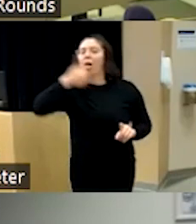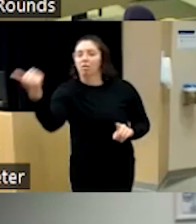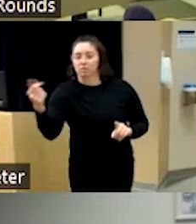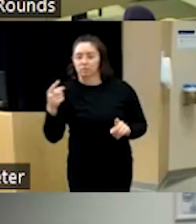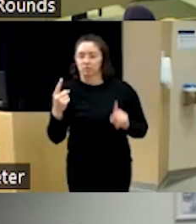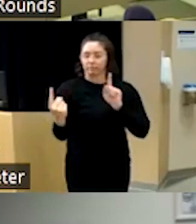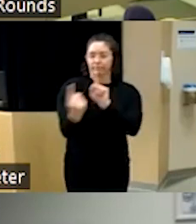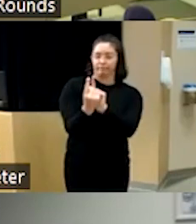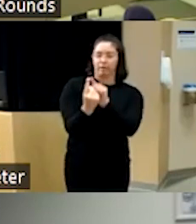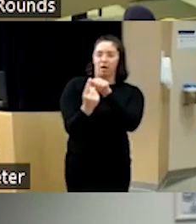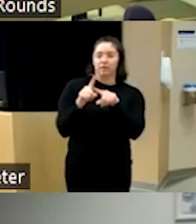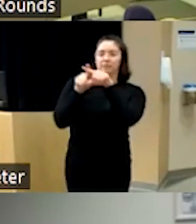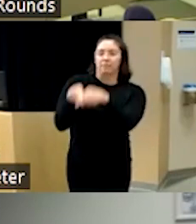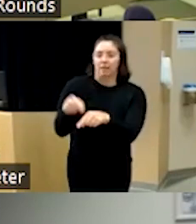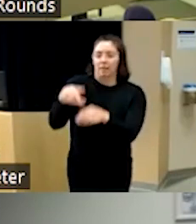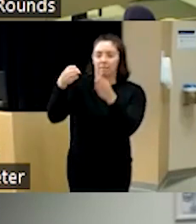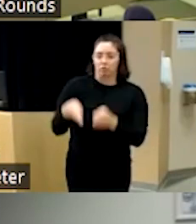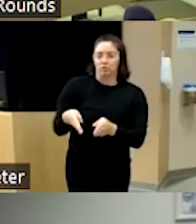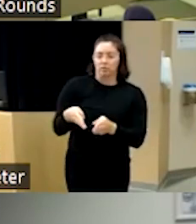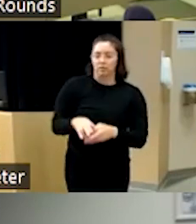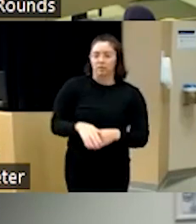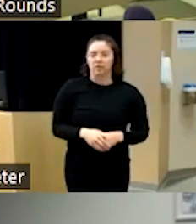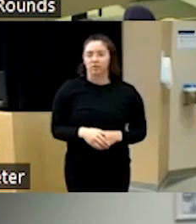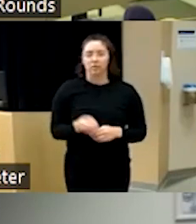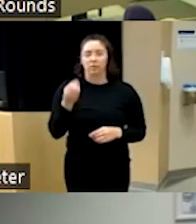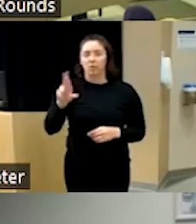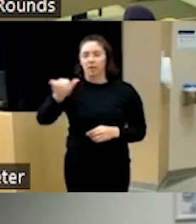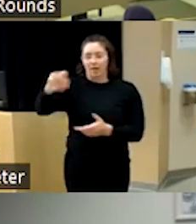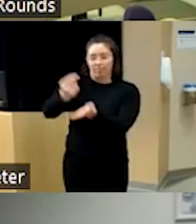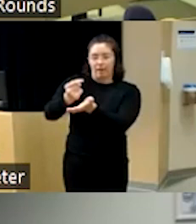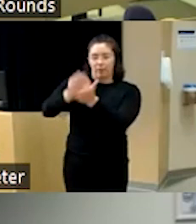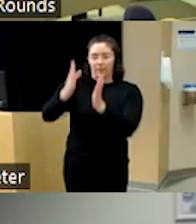um like I don't want patients to be dependent on the physiotherapist so meaning if they don't go to